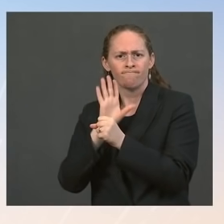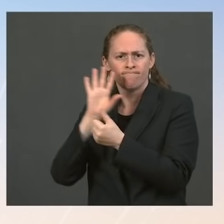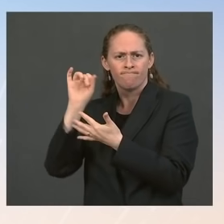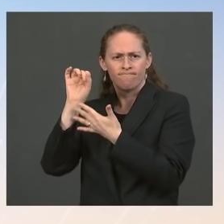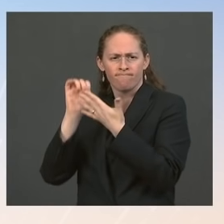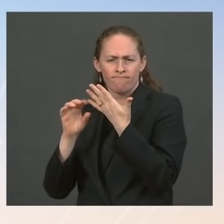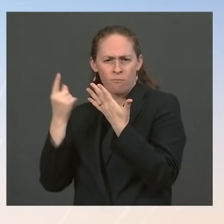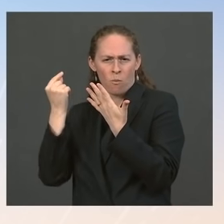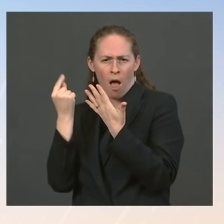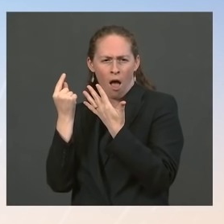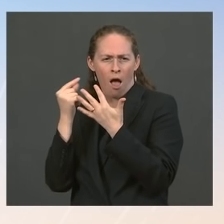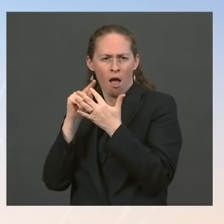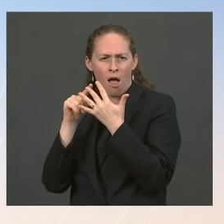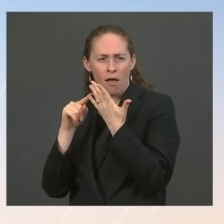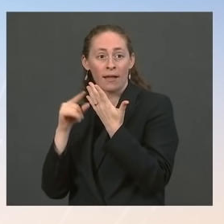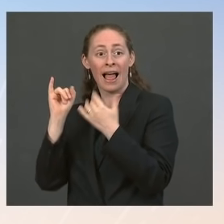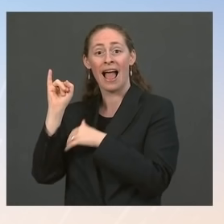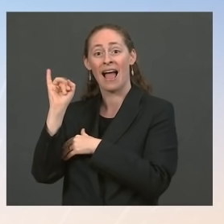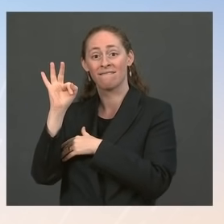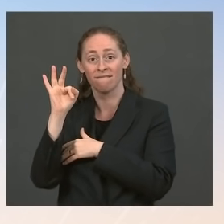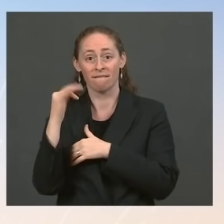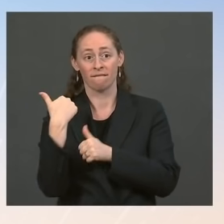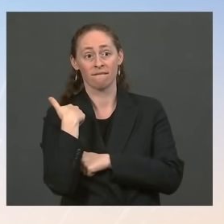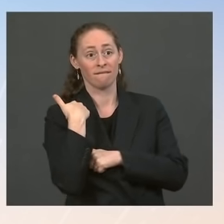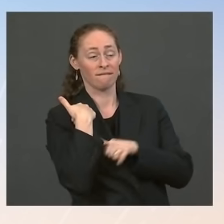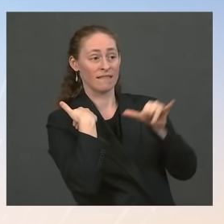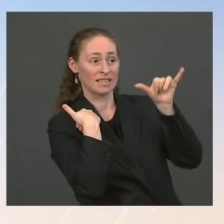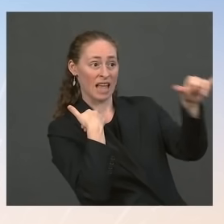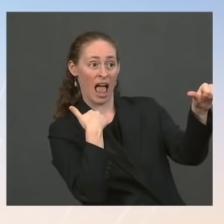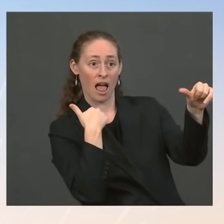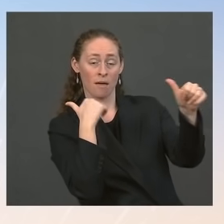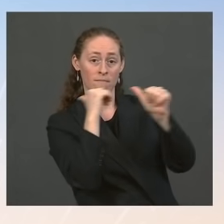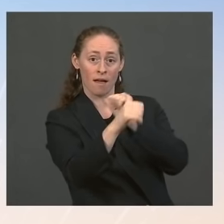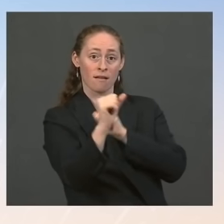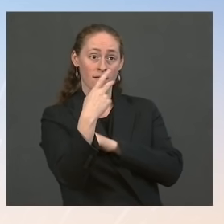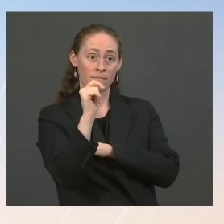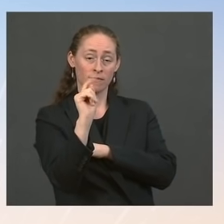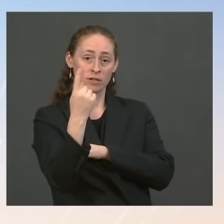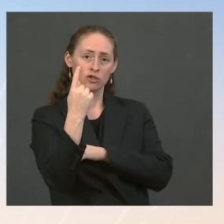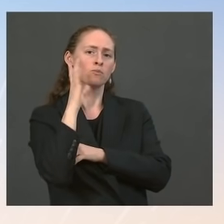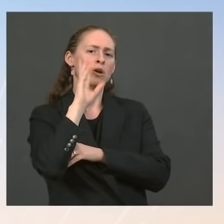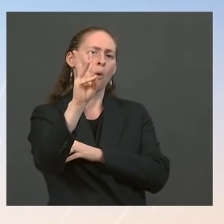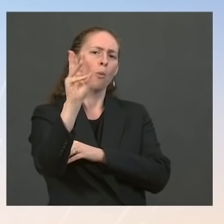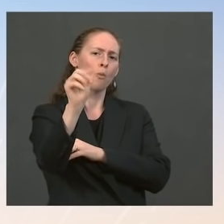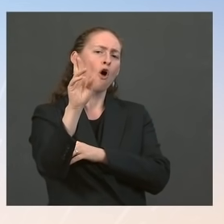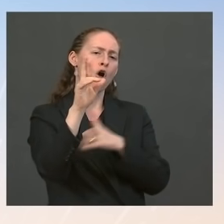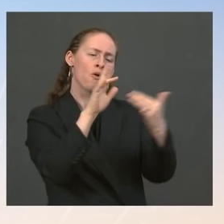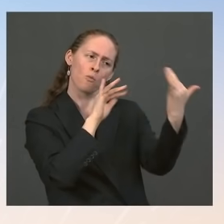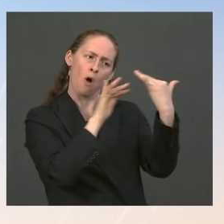that if we left troops in there past September 1st, we would have been at war with the Taliban. So, I think what's important for people